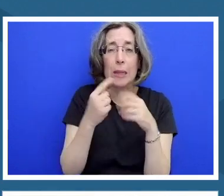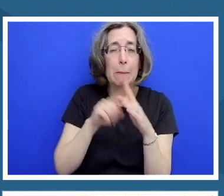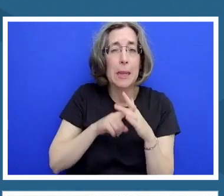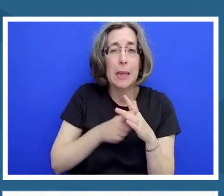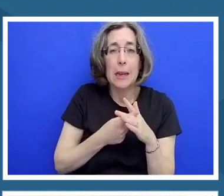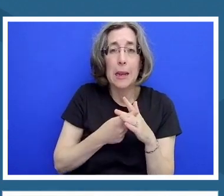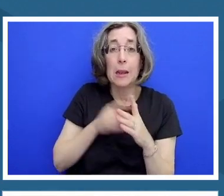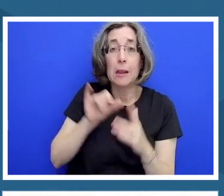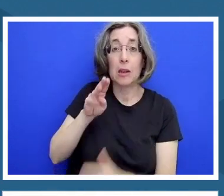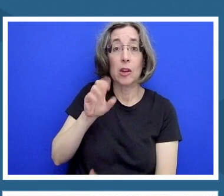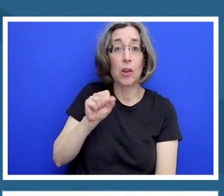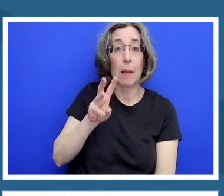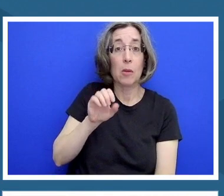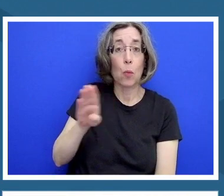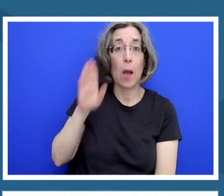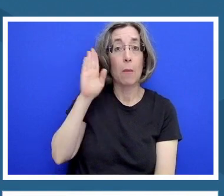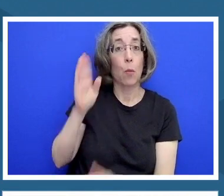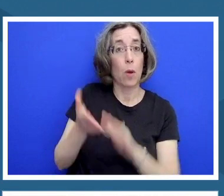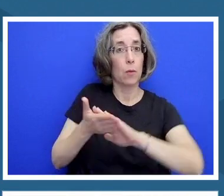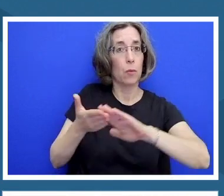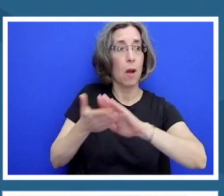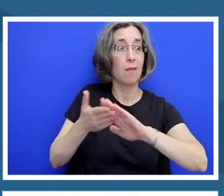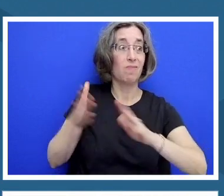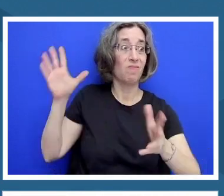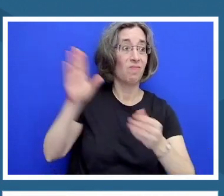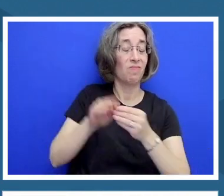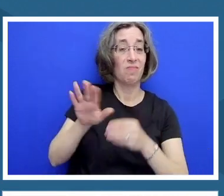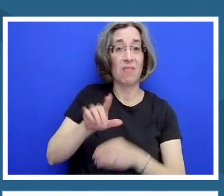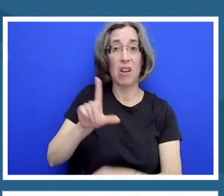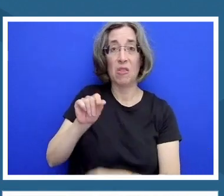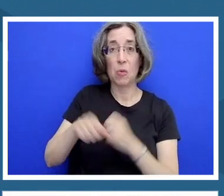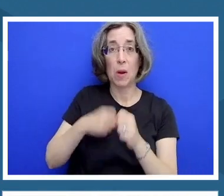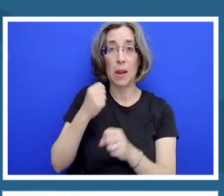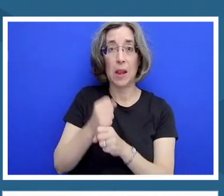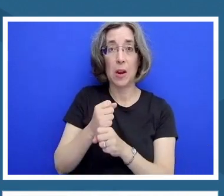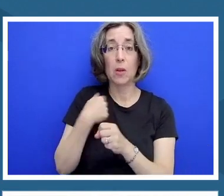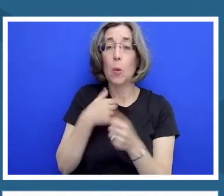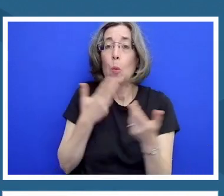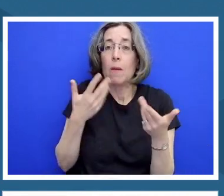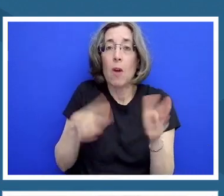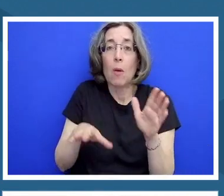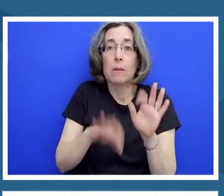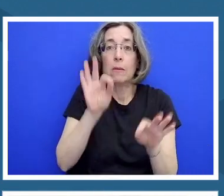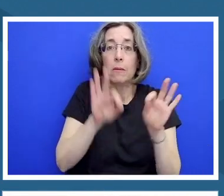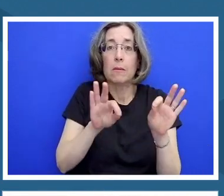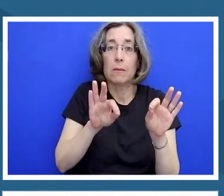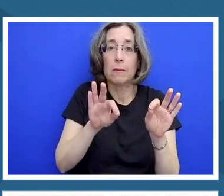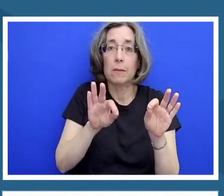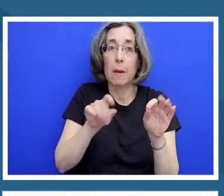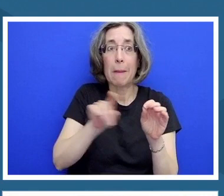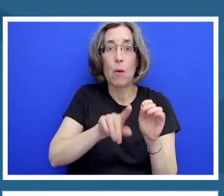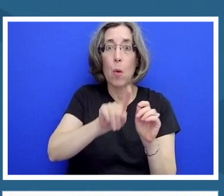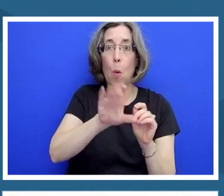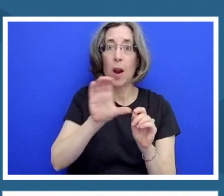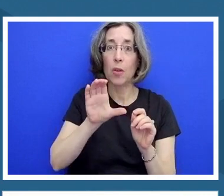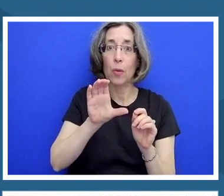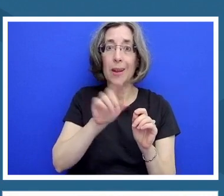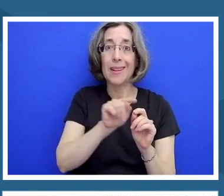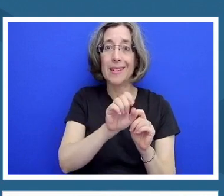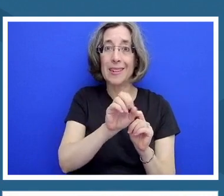years we already have discovered about 100 terrestrial planets so hopefully within